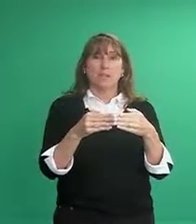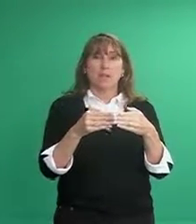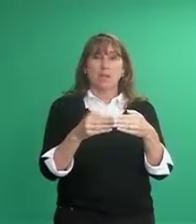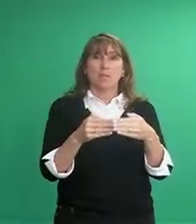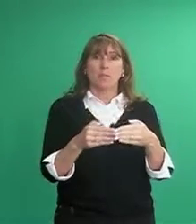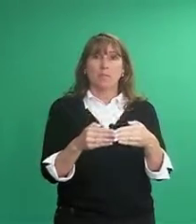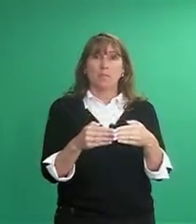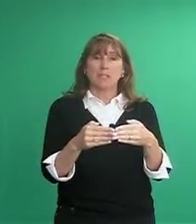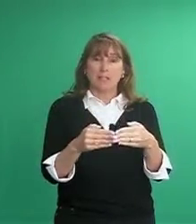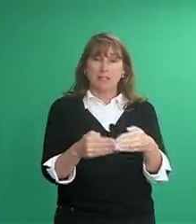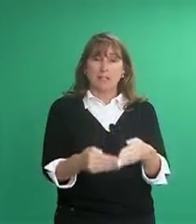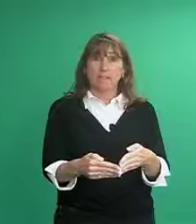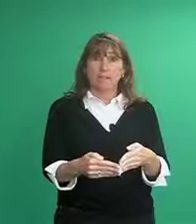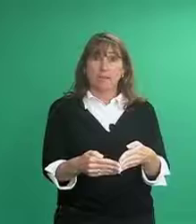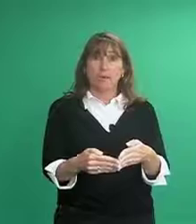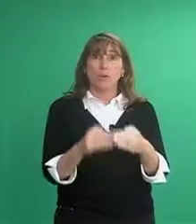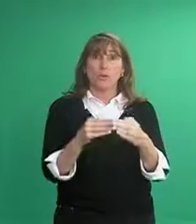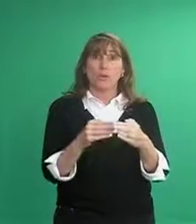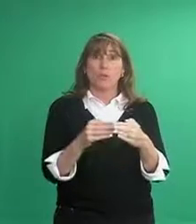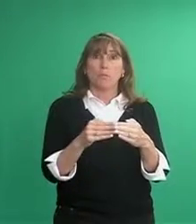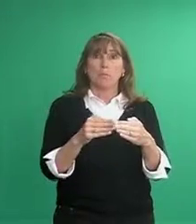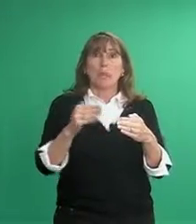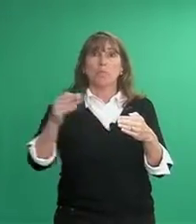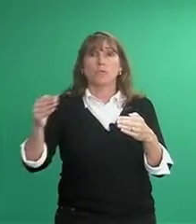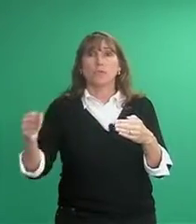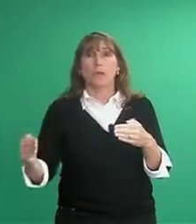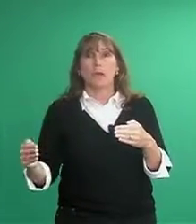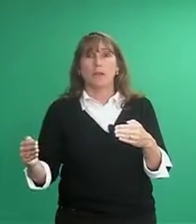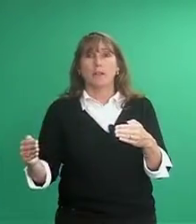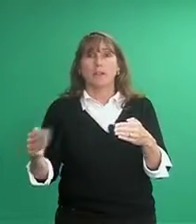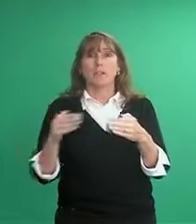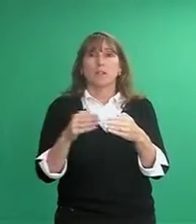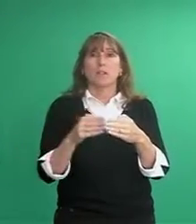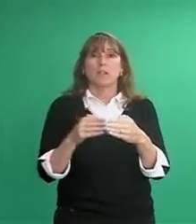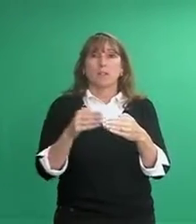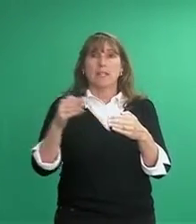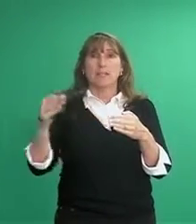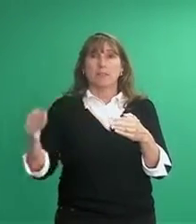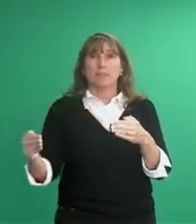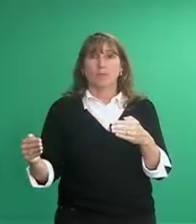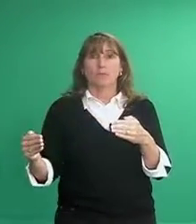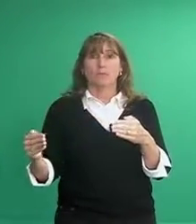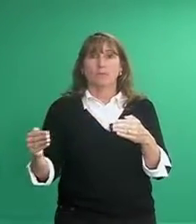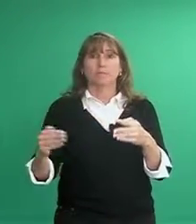[um] bring together as and by corner but now move it apart next to